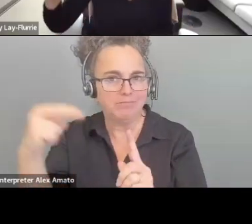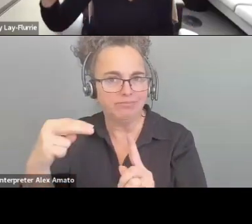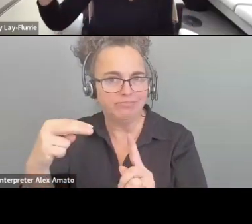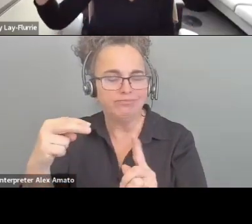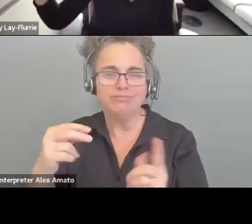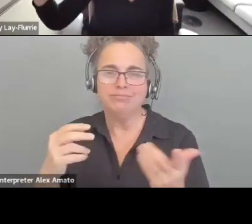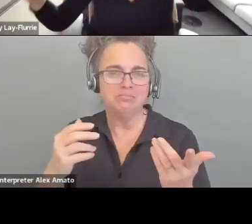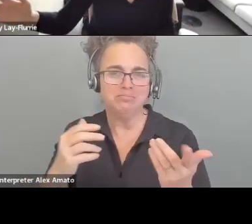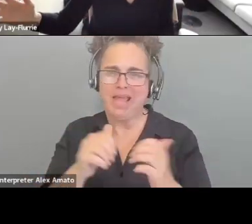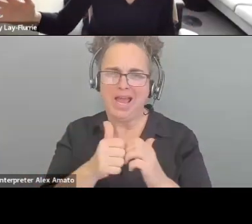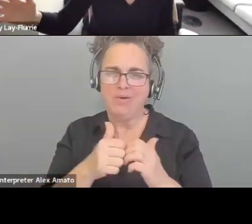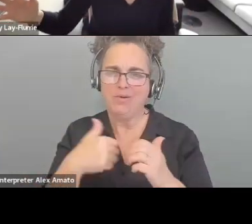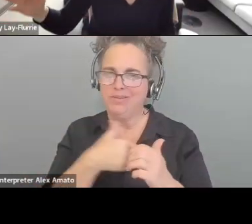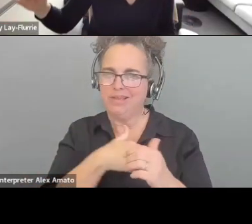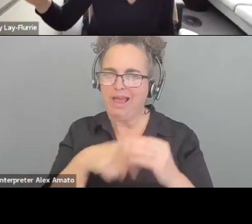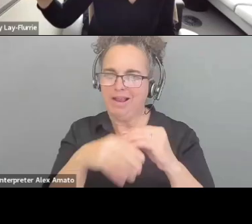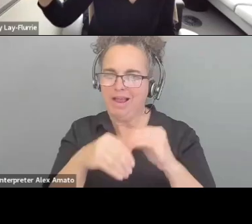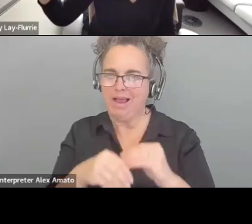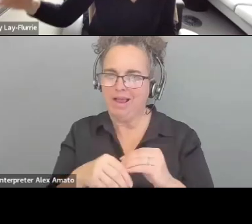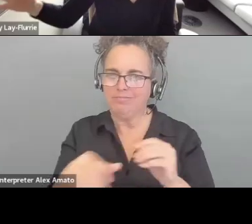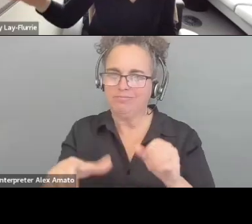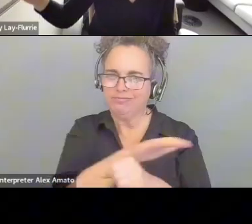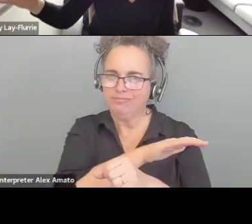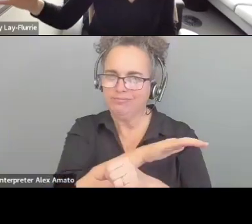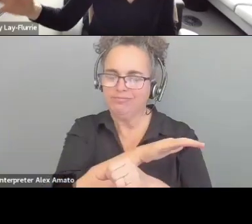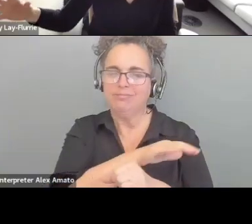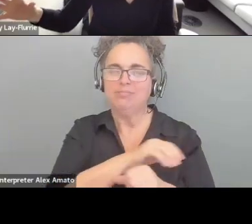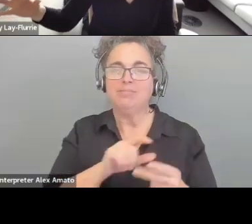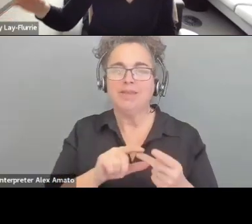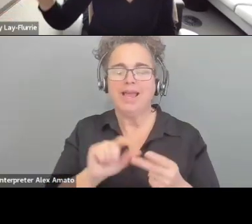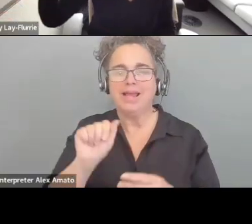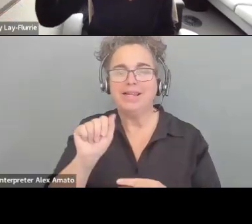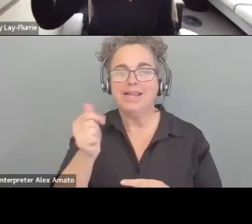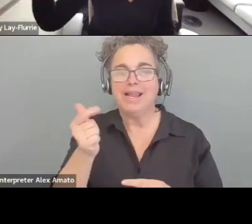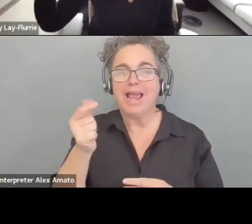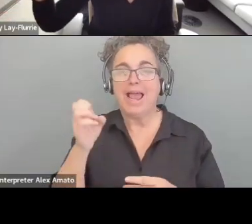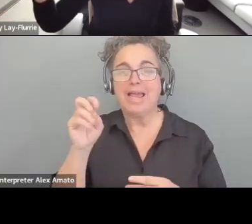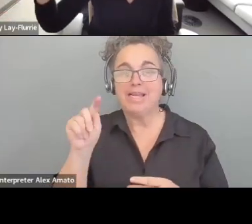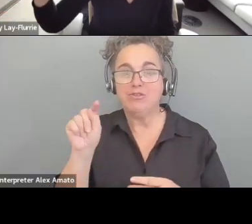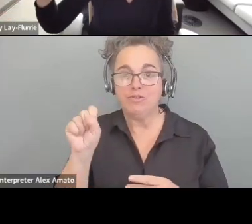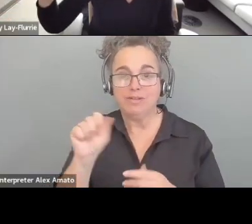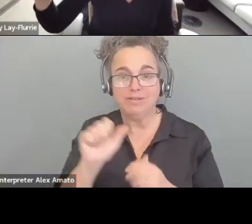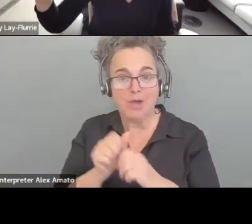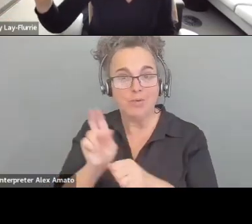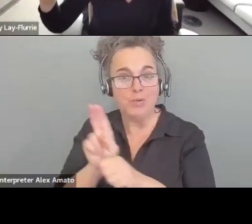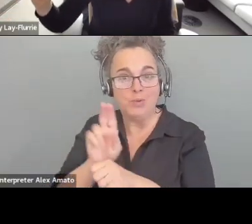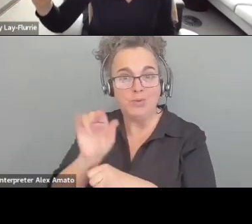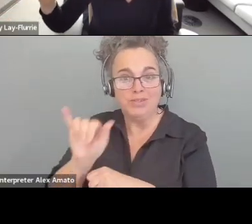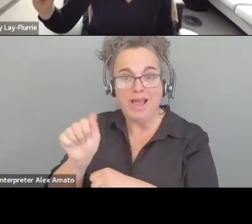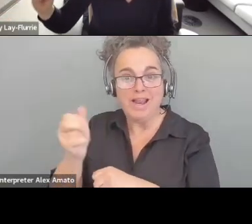And then agents, how can you leverage agents to do multiple layer processing?